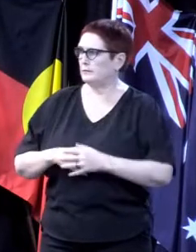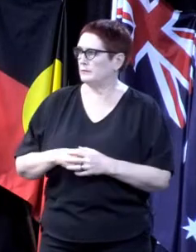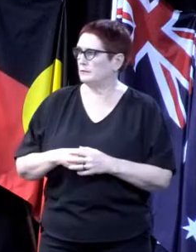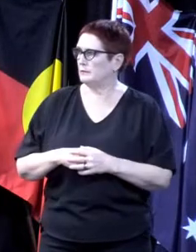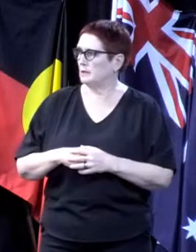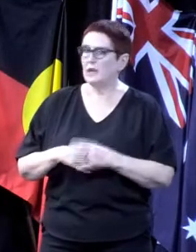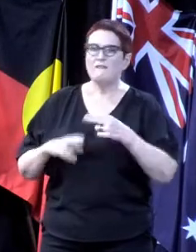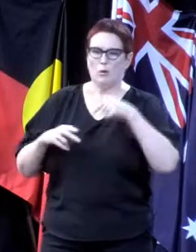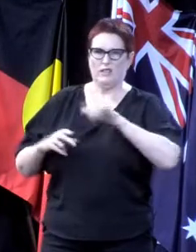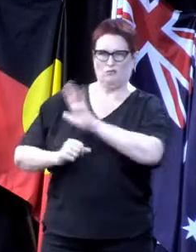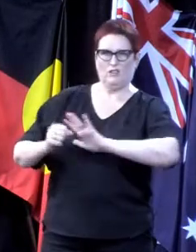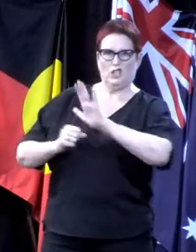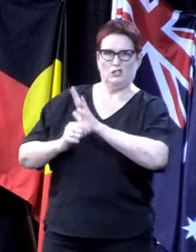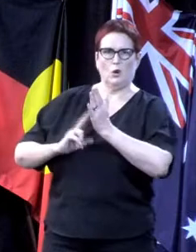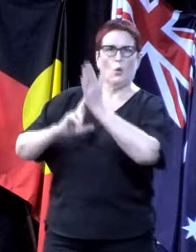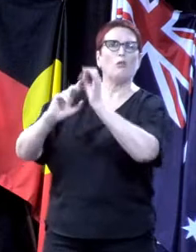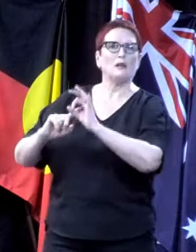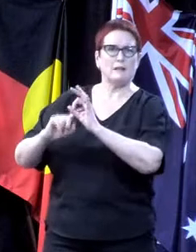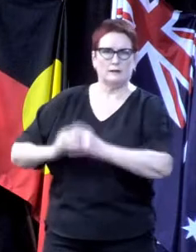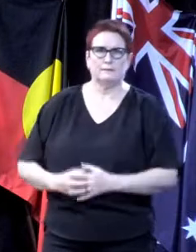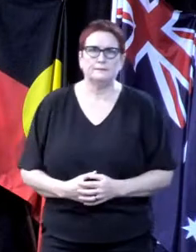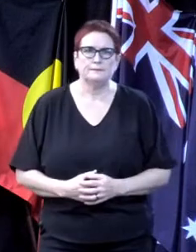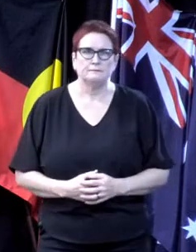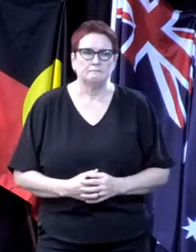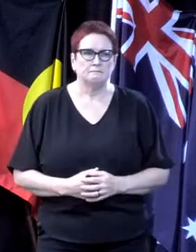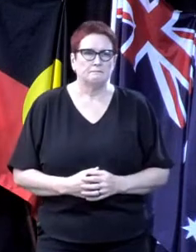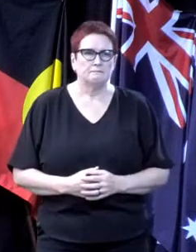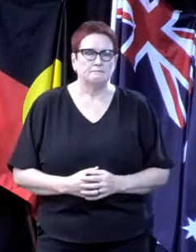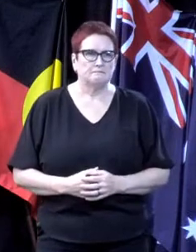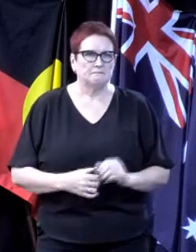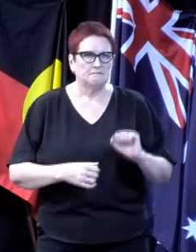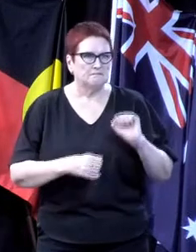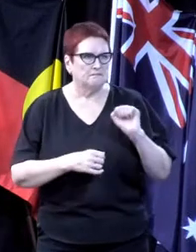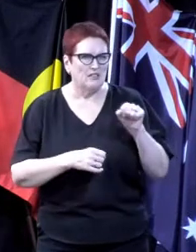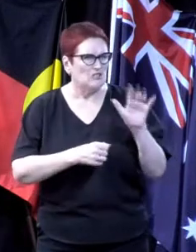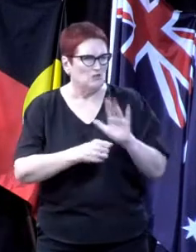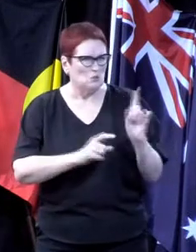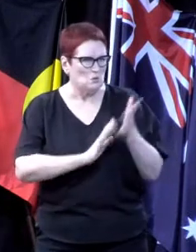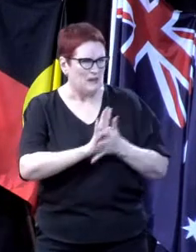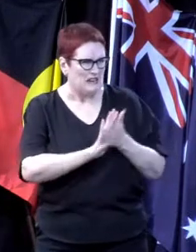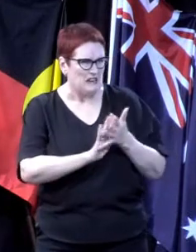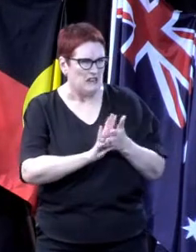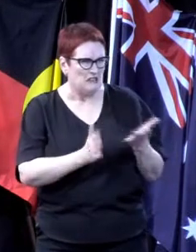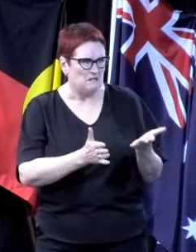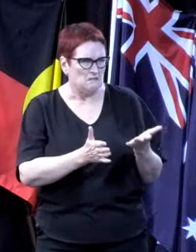for this region. OK, what do you - how do you term this region? What's it called?